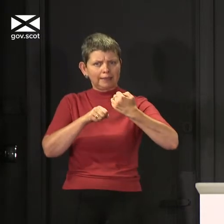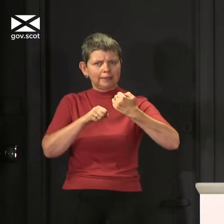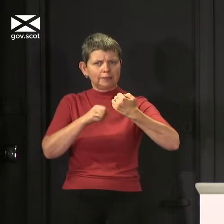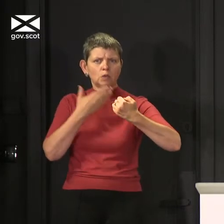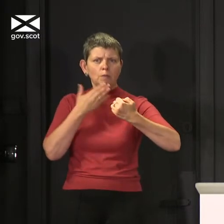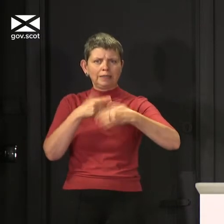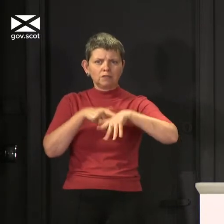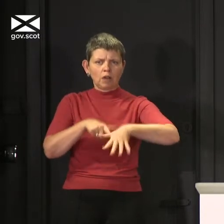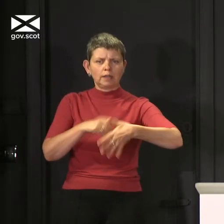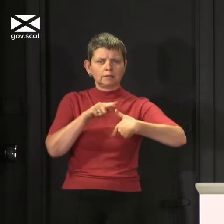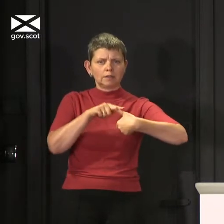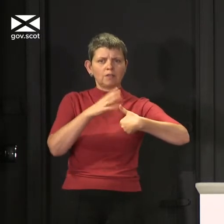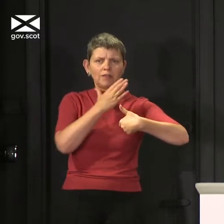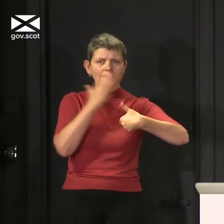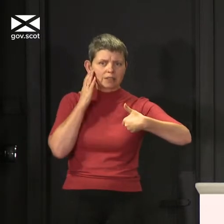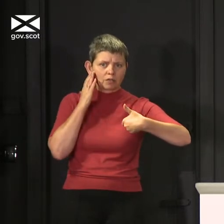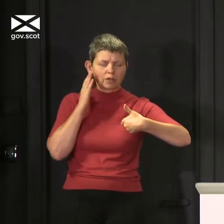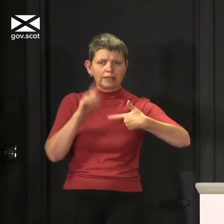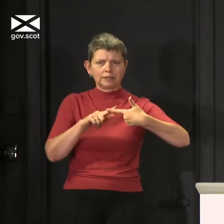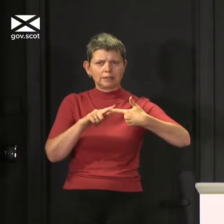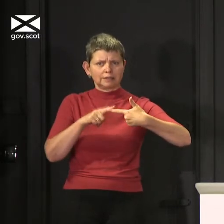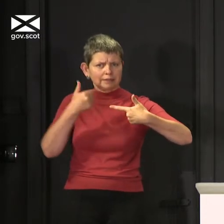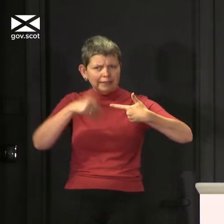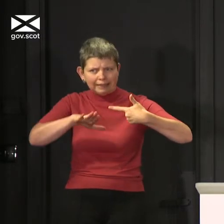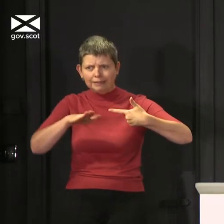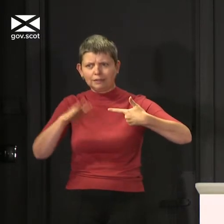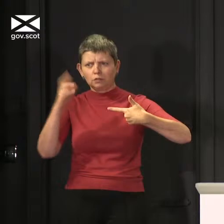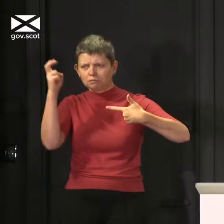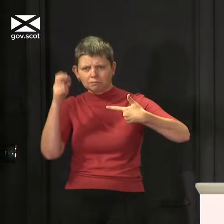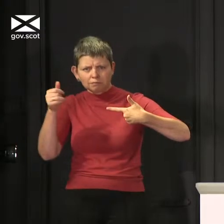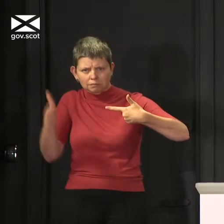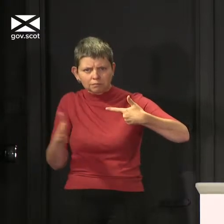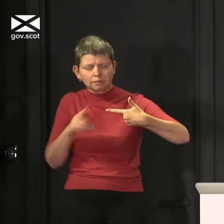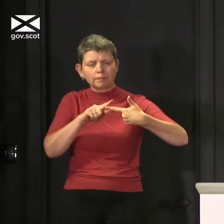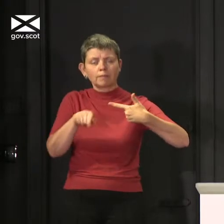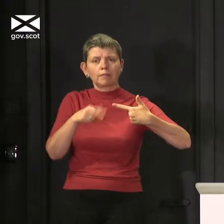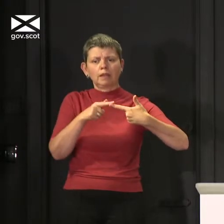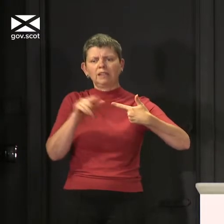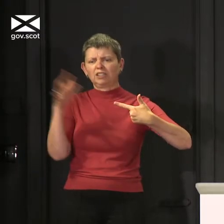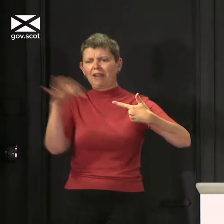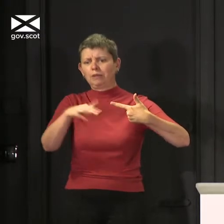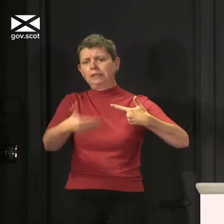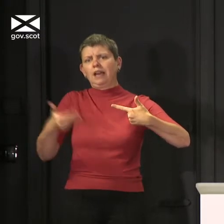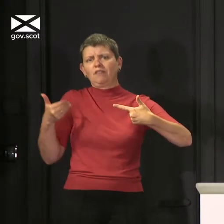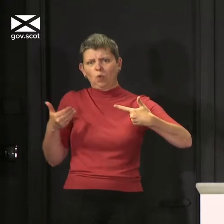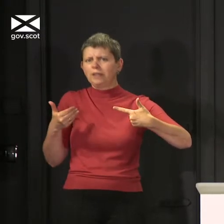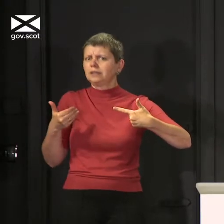by, face coverings in shops or public transport, avoid crowded places even if these crowded